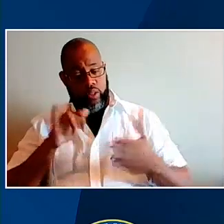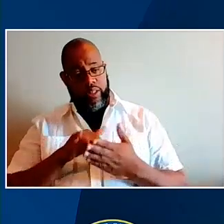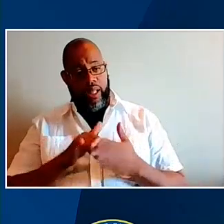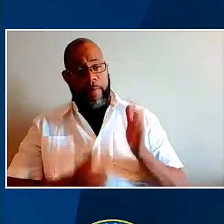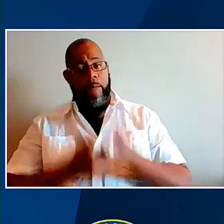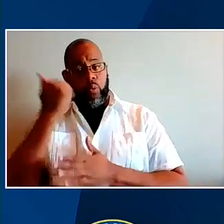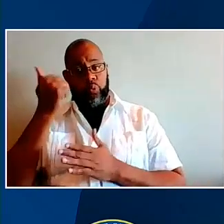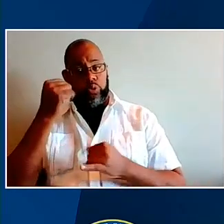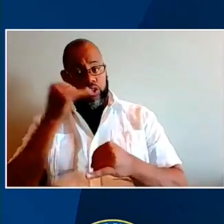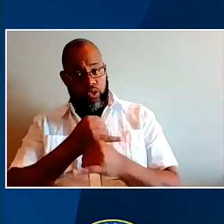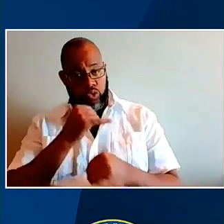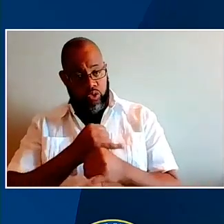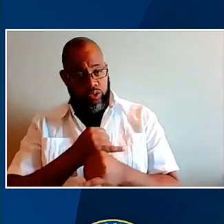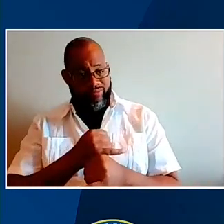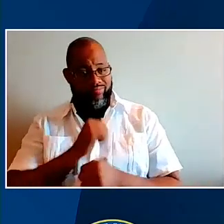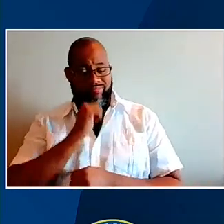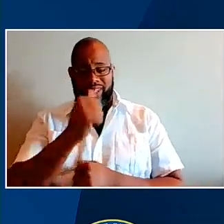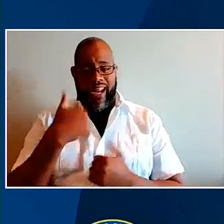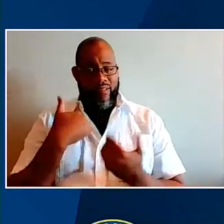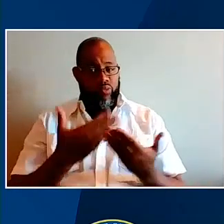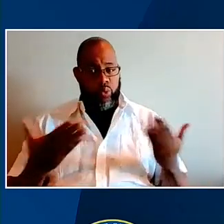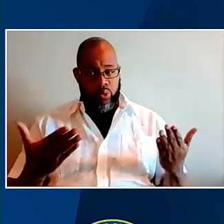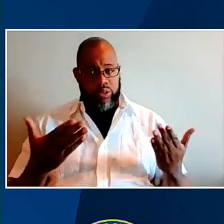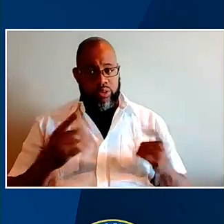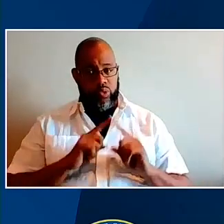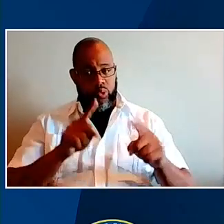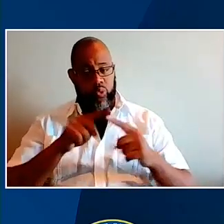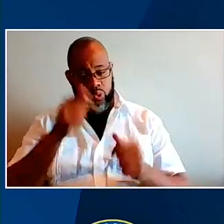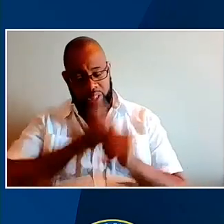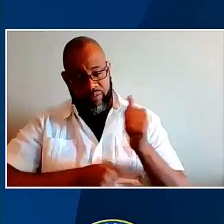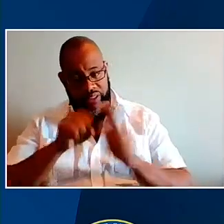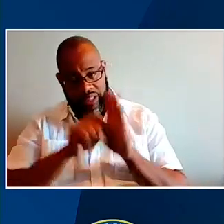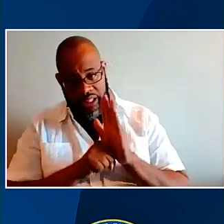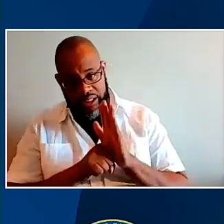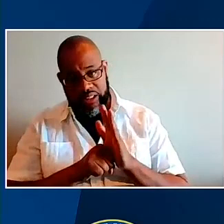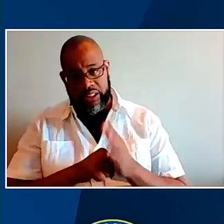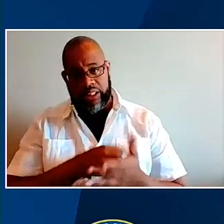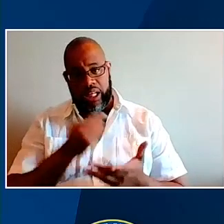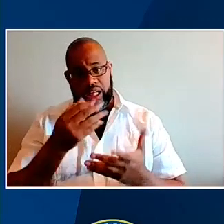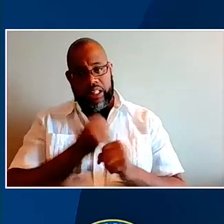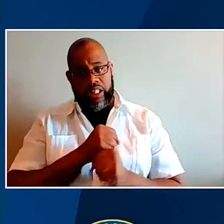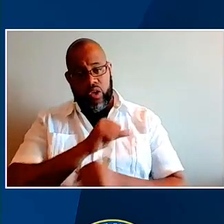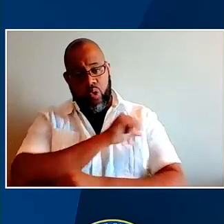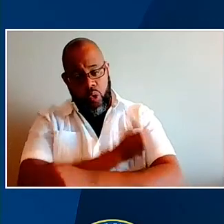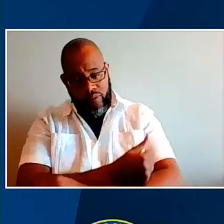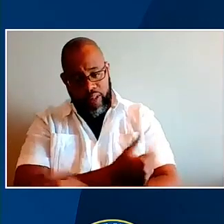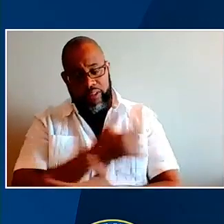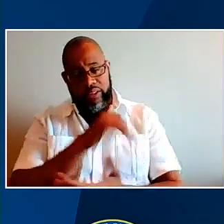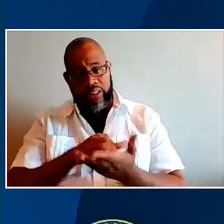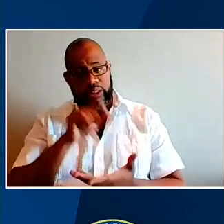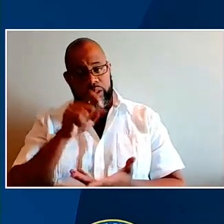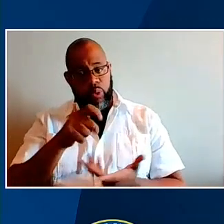institutions didn't have the resources to go to every state and get authorized. And this was supposed to be a device of